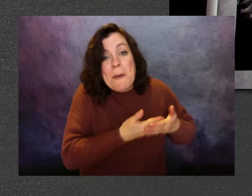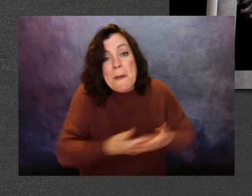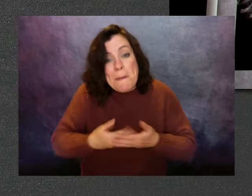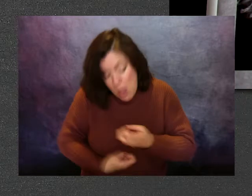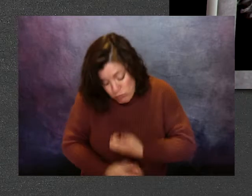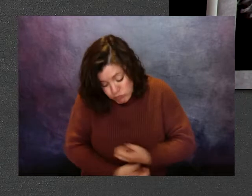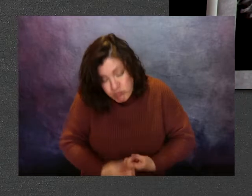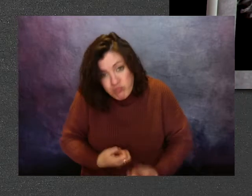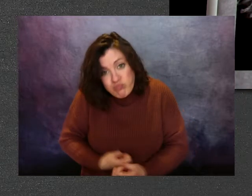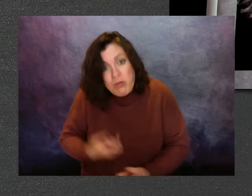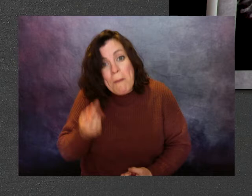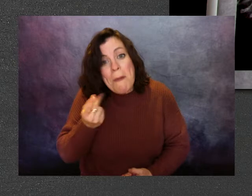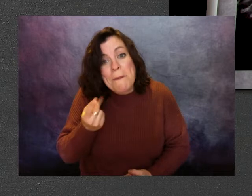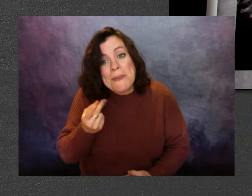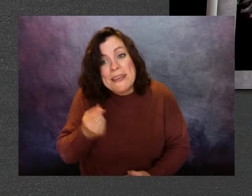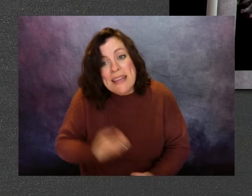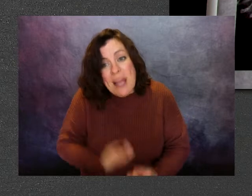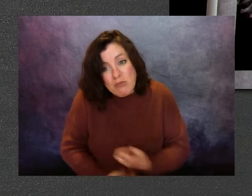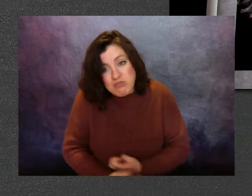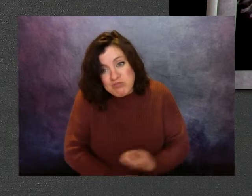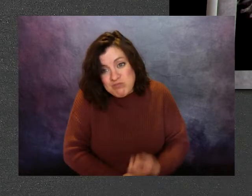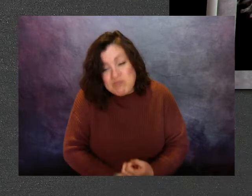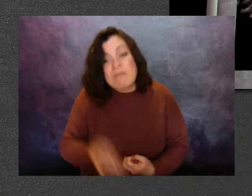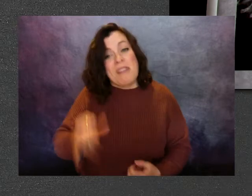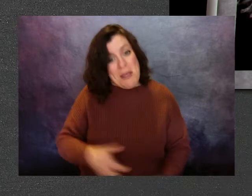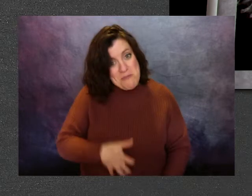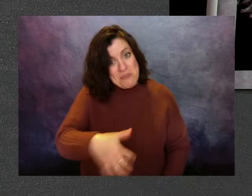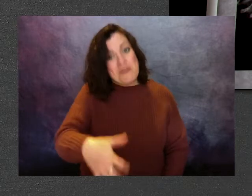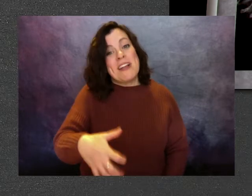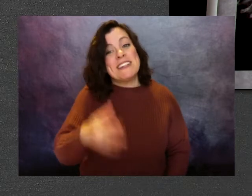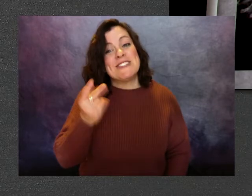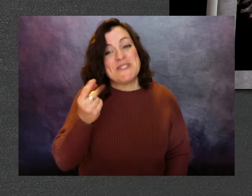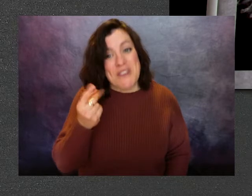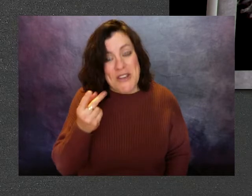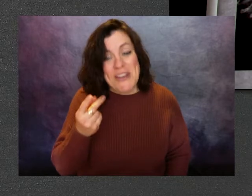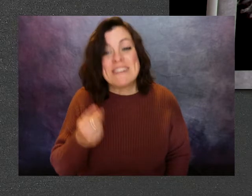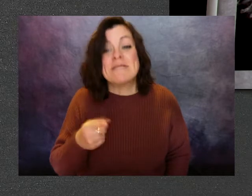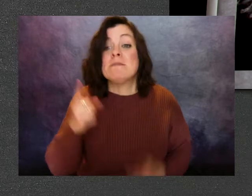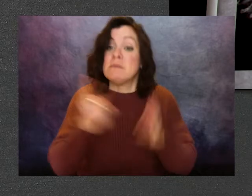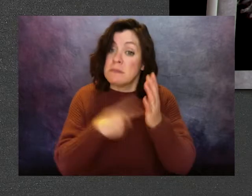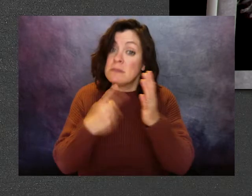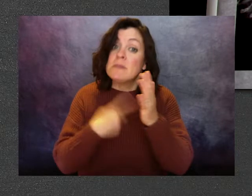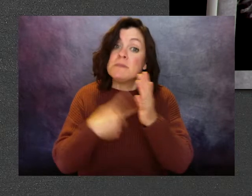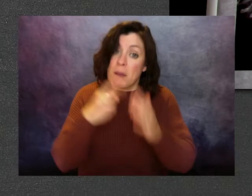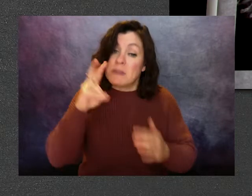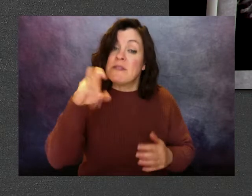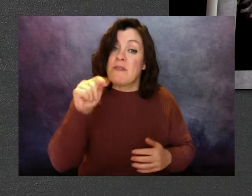Yeah, so she is a pregnant dog. So sometimes a veterinarian might use an X-ray